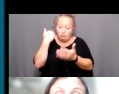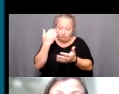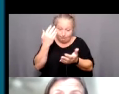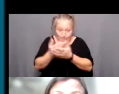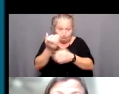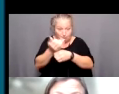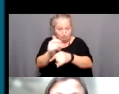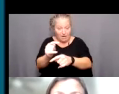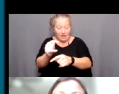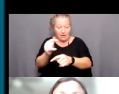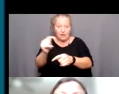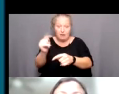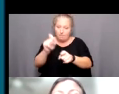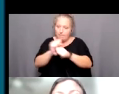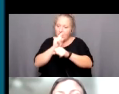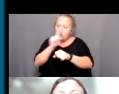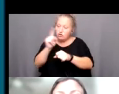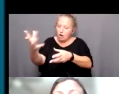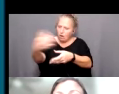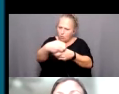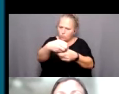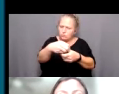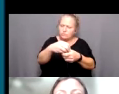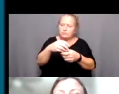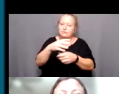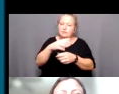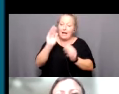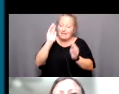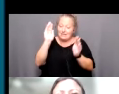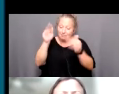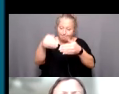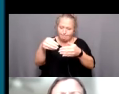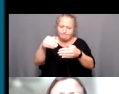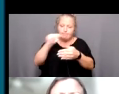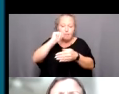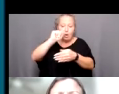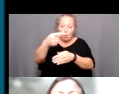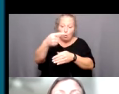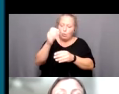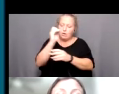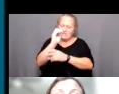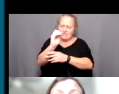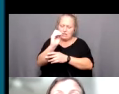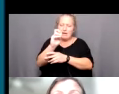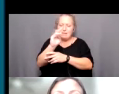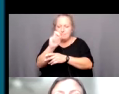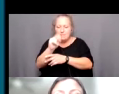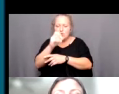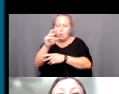communities have arrived at those in an inclusive manner and those choices